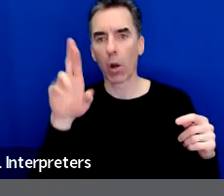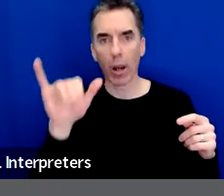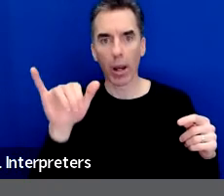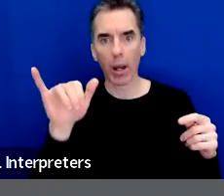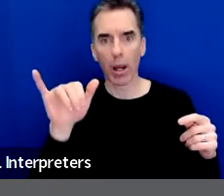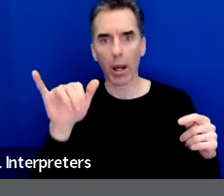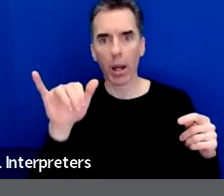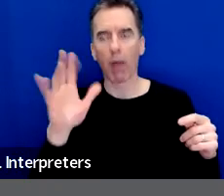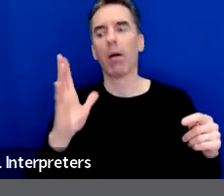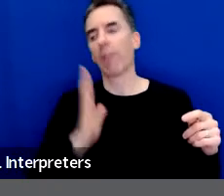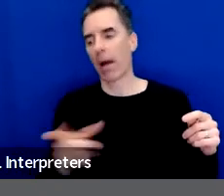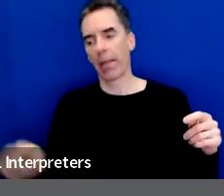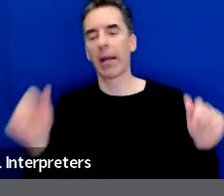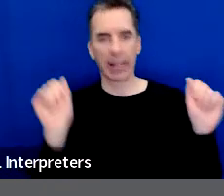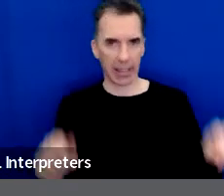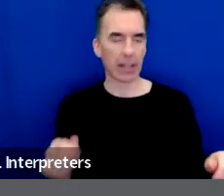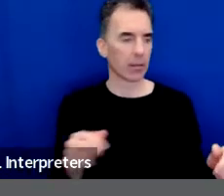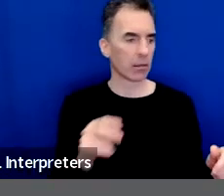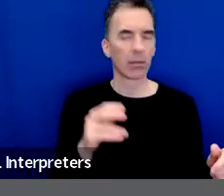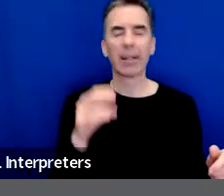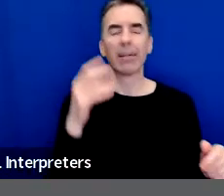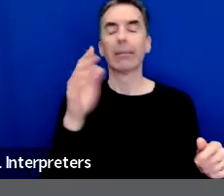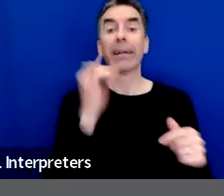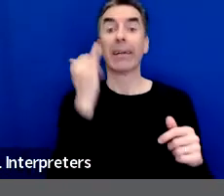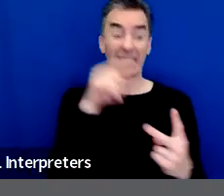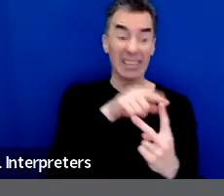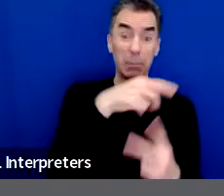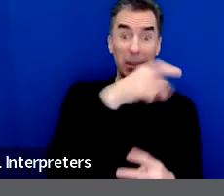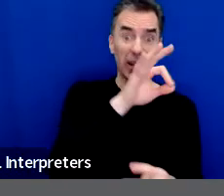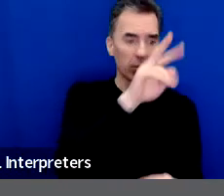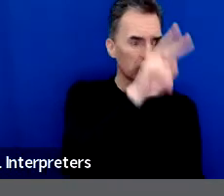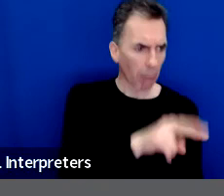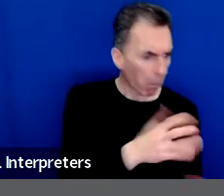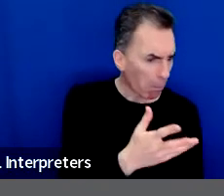Instead of just having the PDF of that chapter, they have access to the entire book here